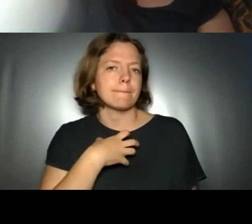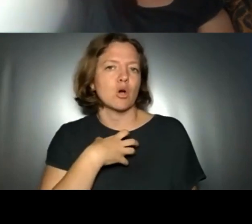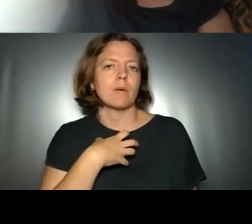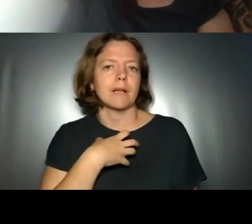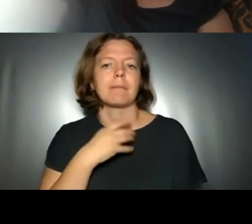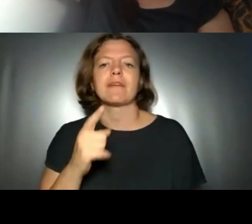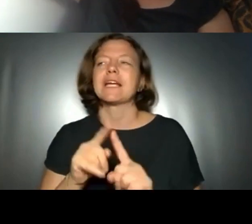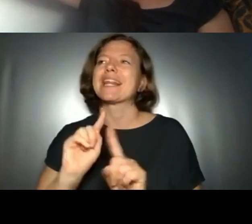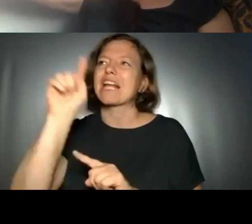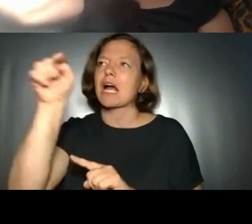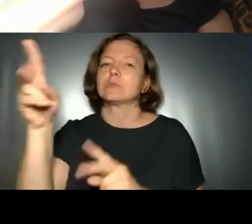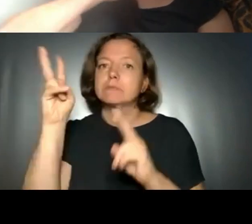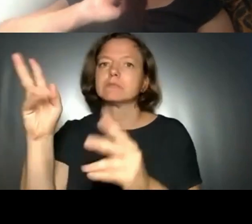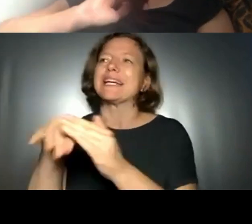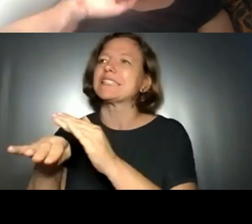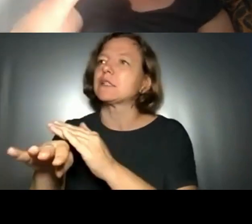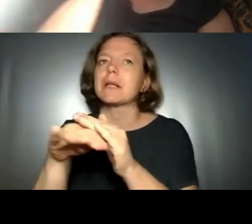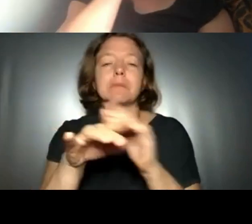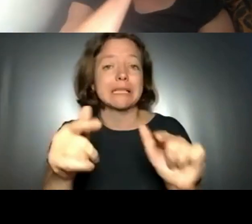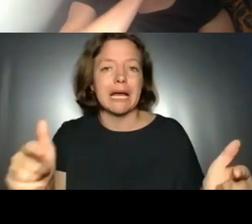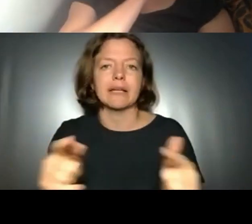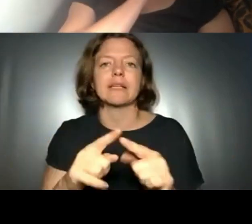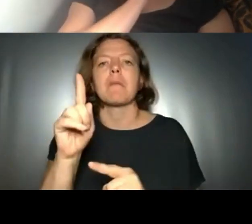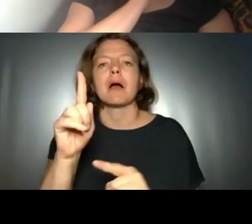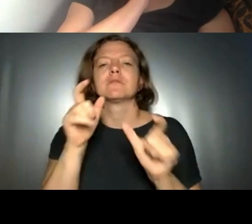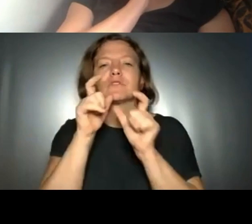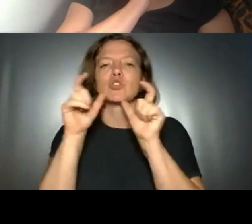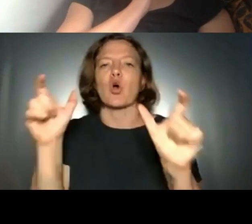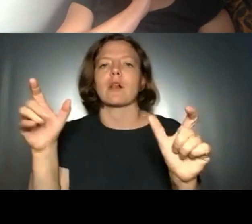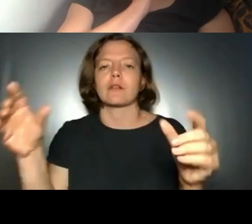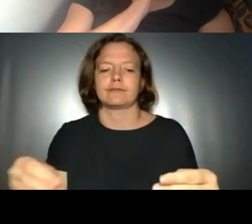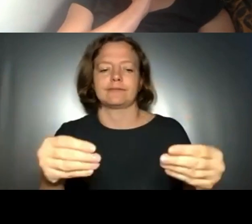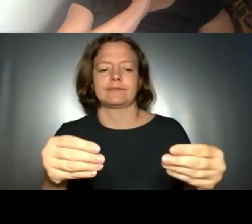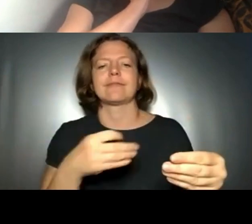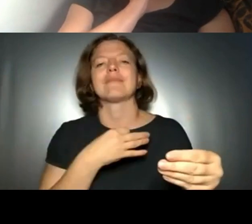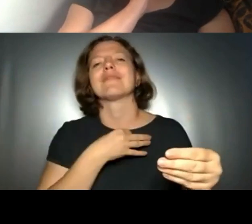But then also when I look at most of those calls, I can see why nobody is responding to them.